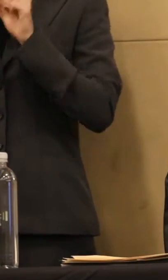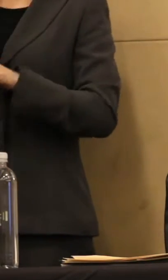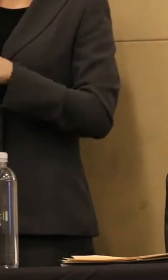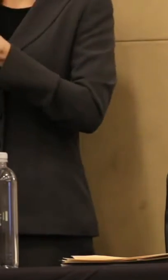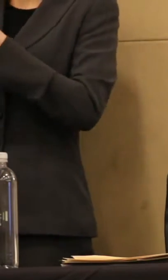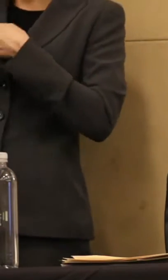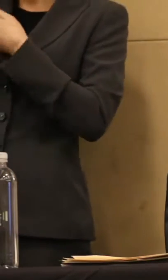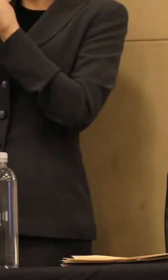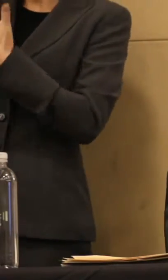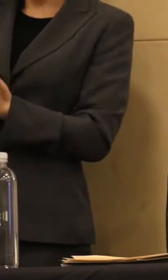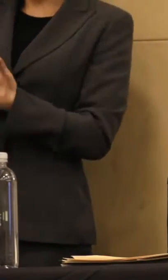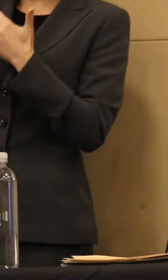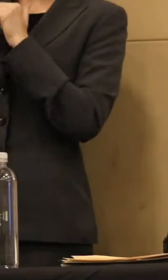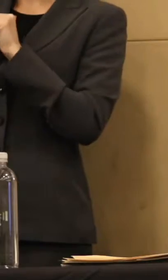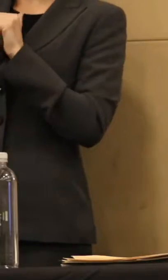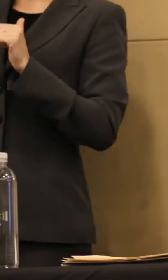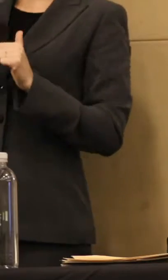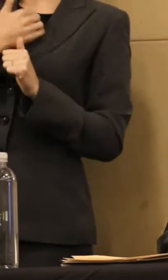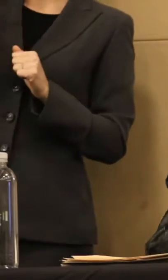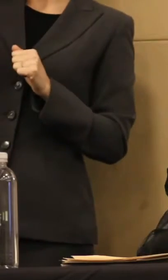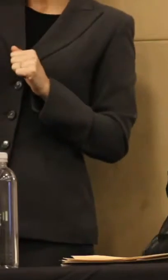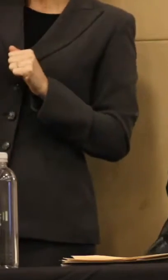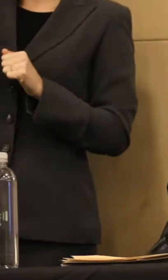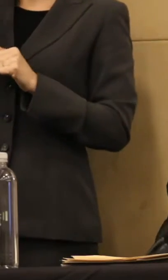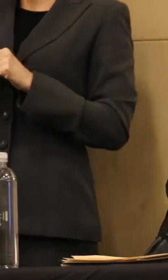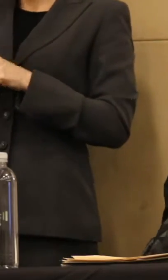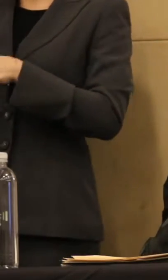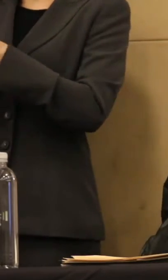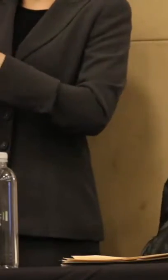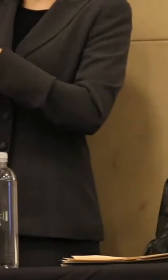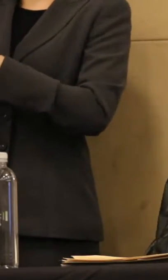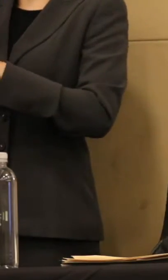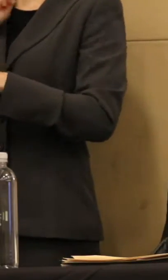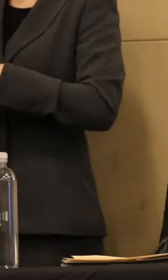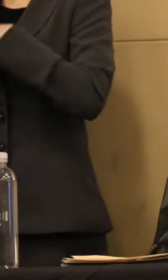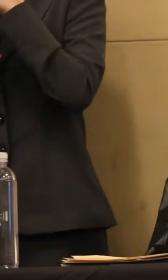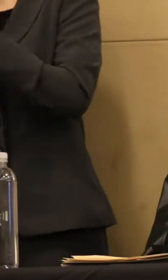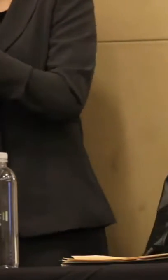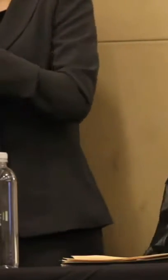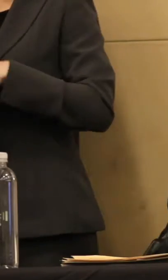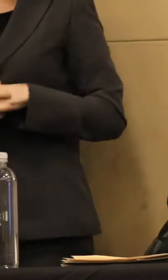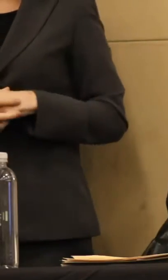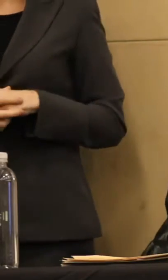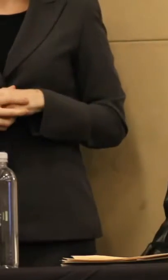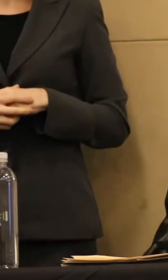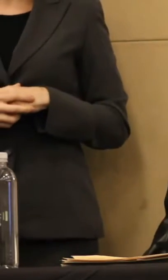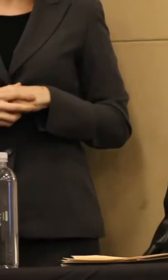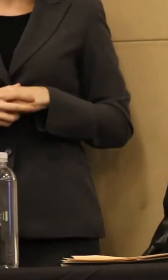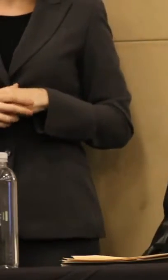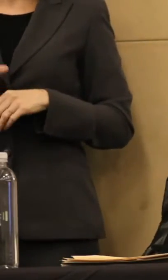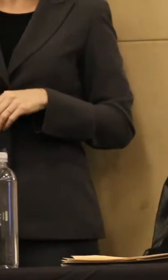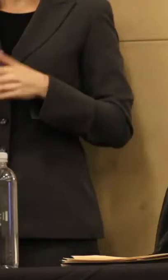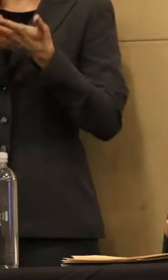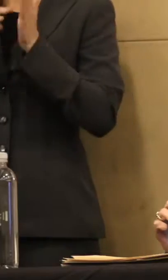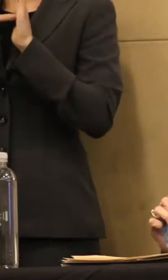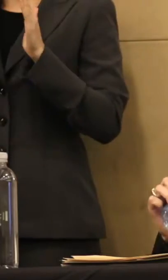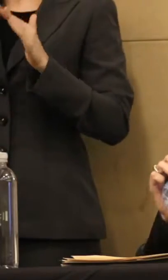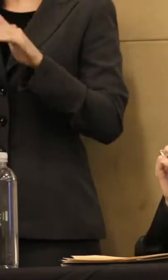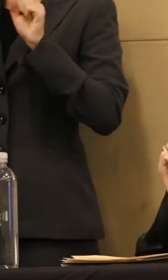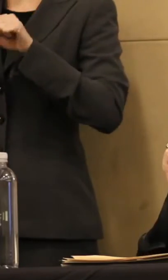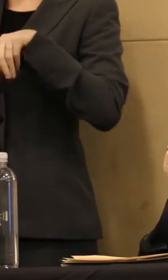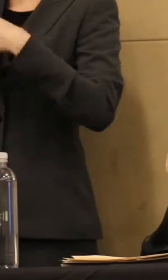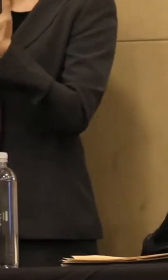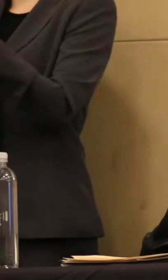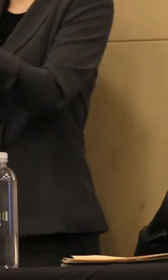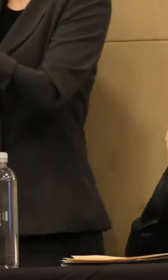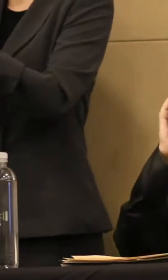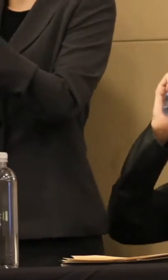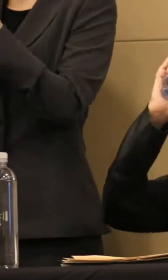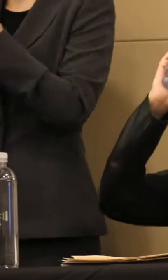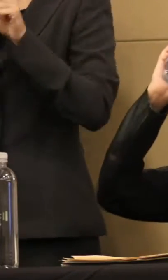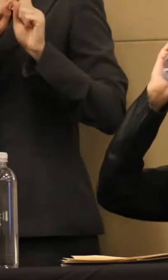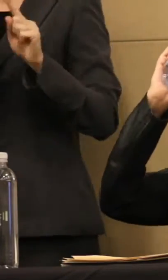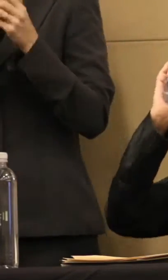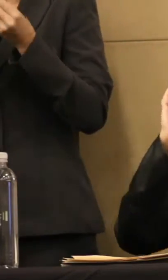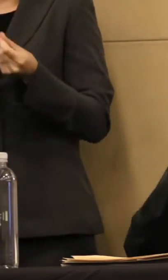and states so that we can really help them on the practical side with those solutions.